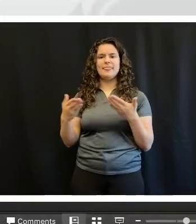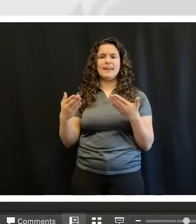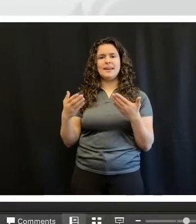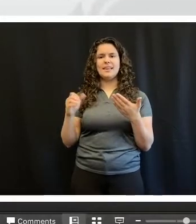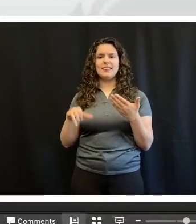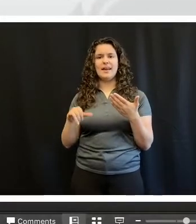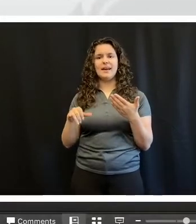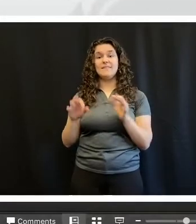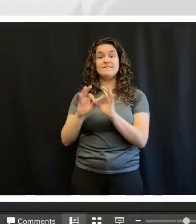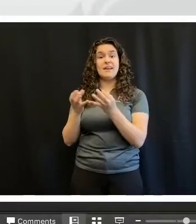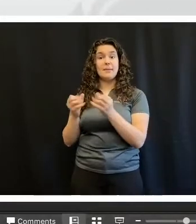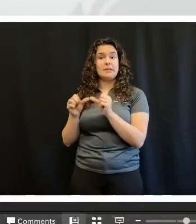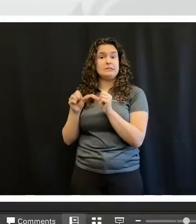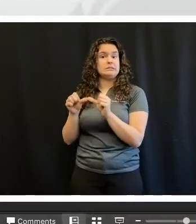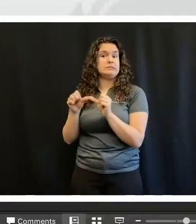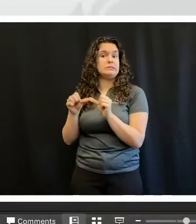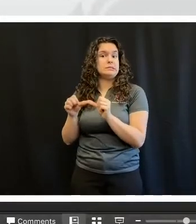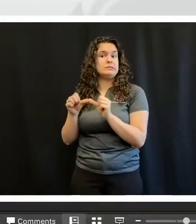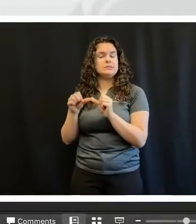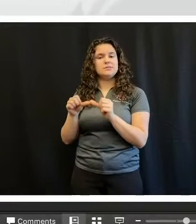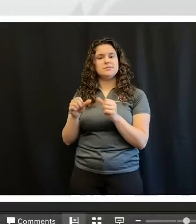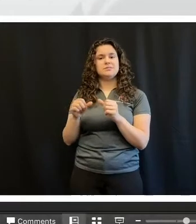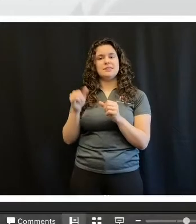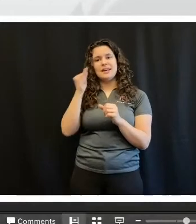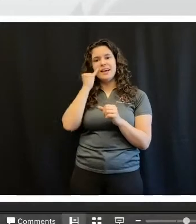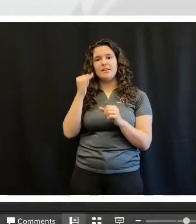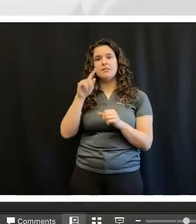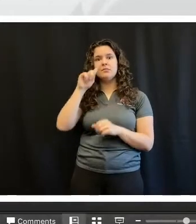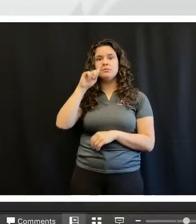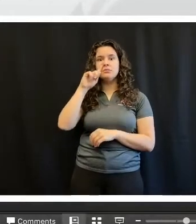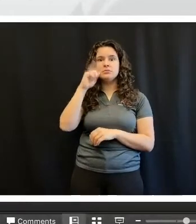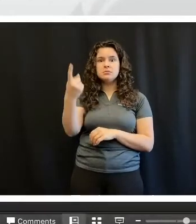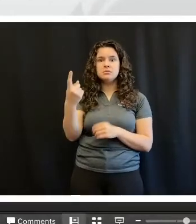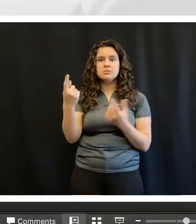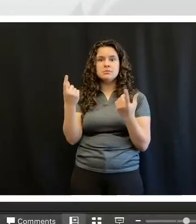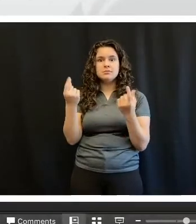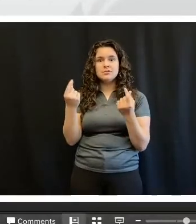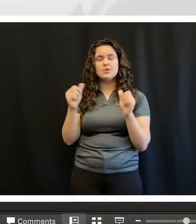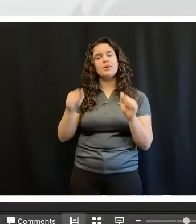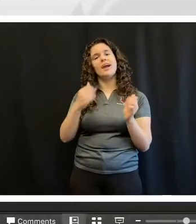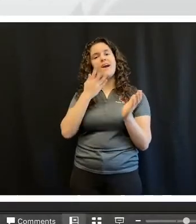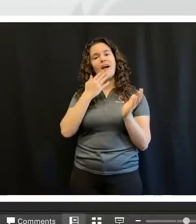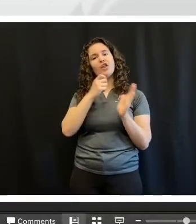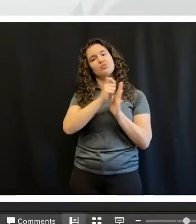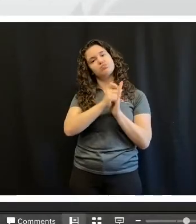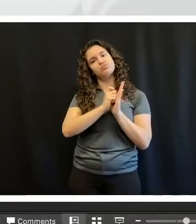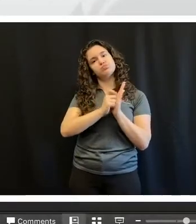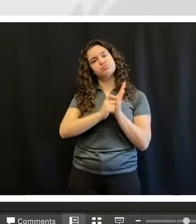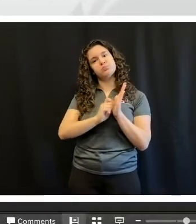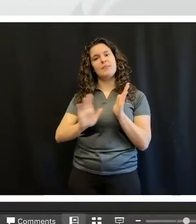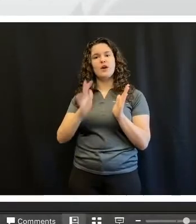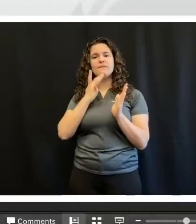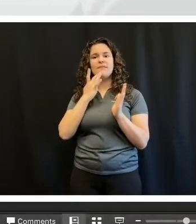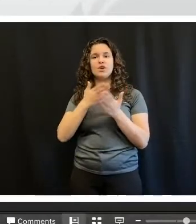going in extreme episodes of boredom during the quarantine is you can color some of their favorite things, which are wiener dogs and flowers.